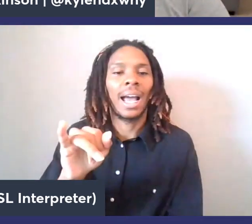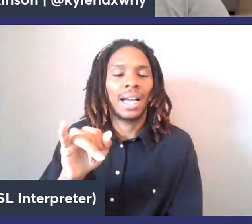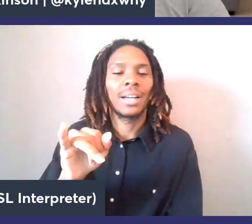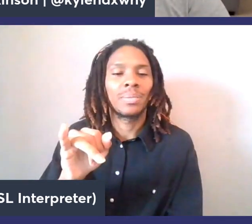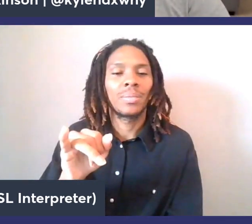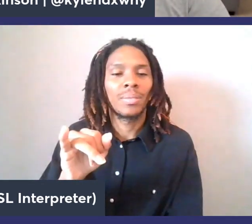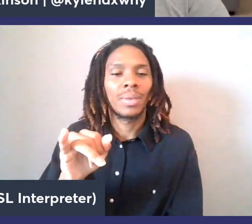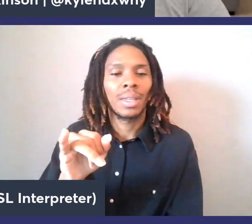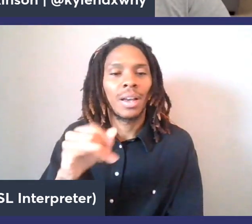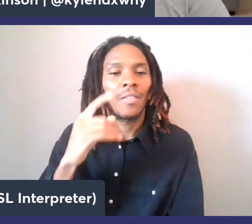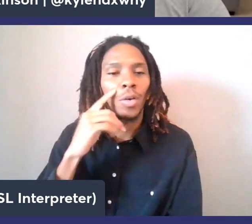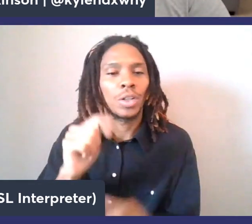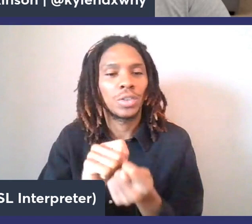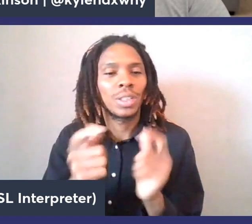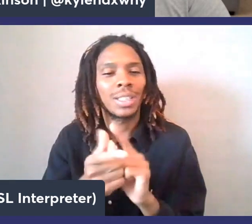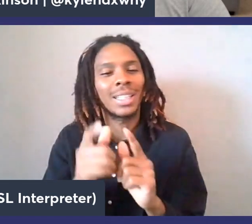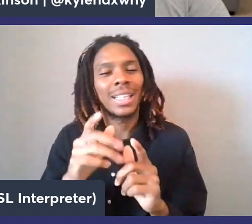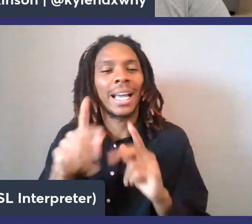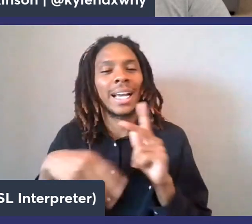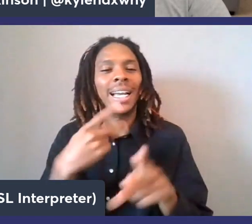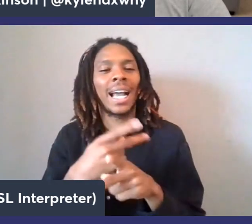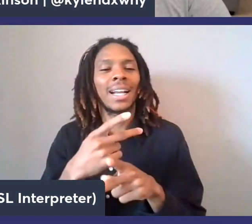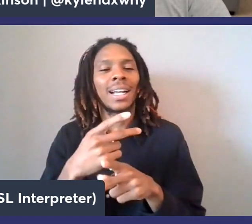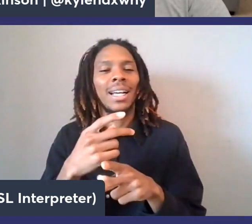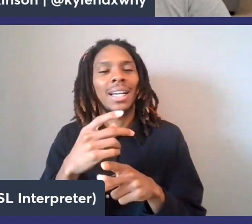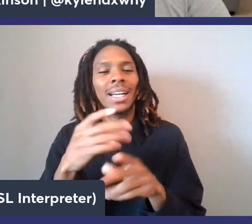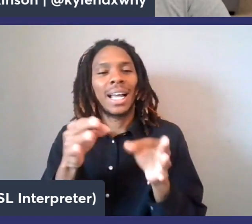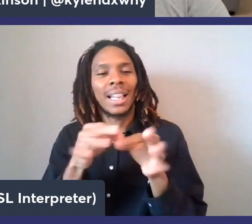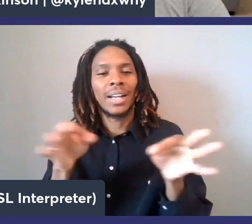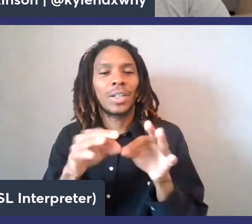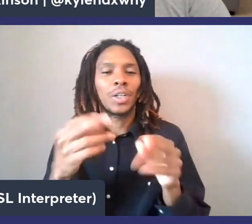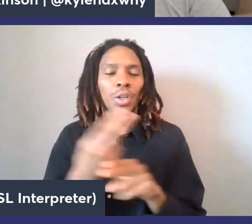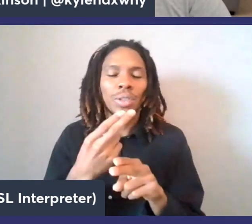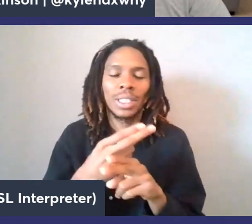It's a form of language translation that uses deep learning models to deliver